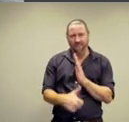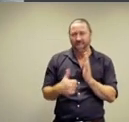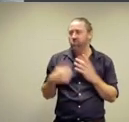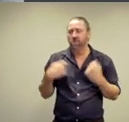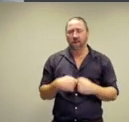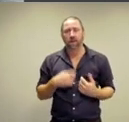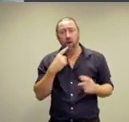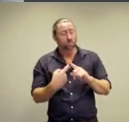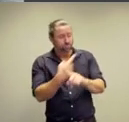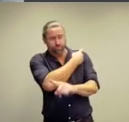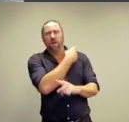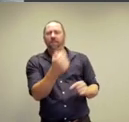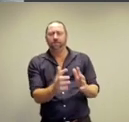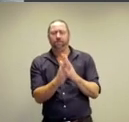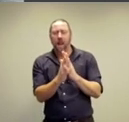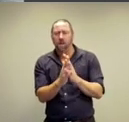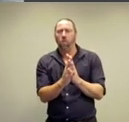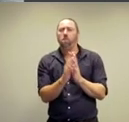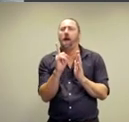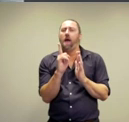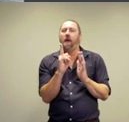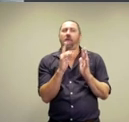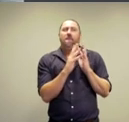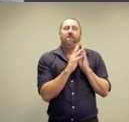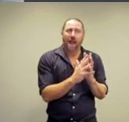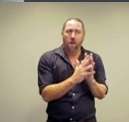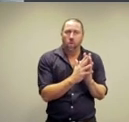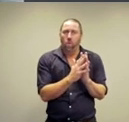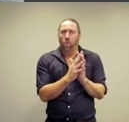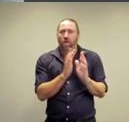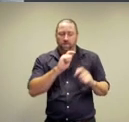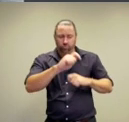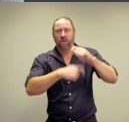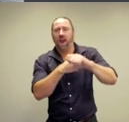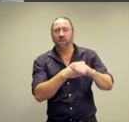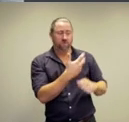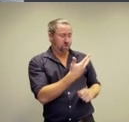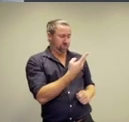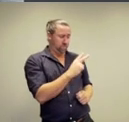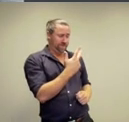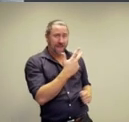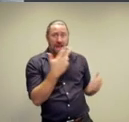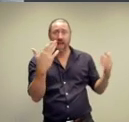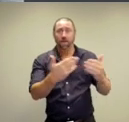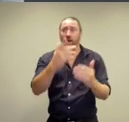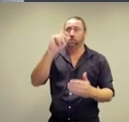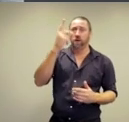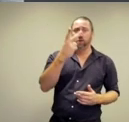though is that you know, jackets have always been valuable, the kind of valuable has really changed from when they first